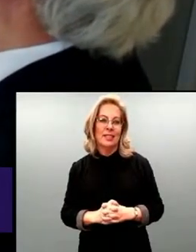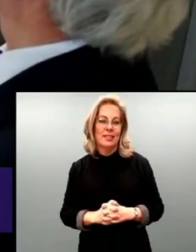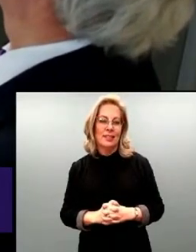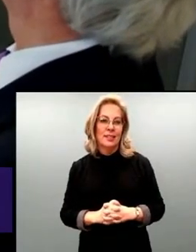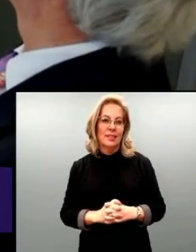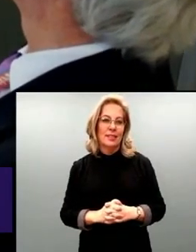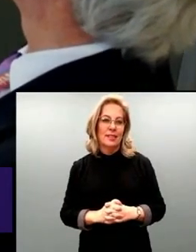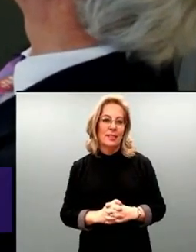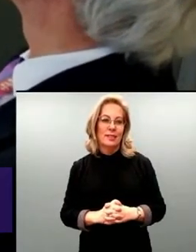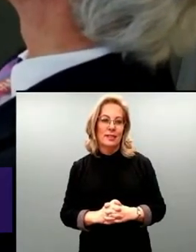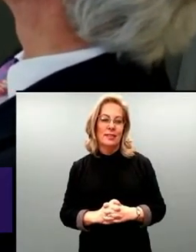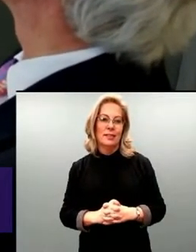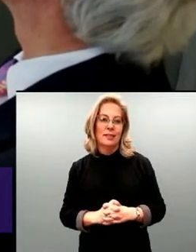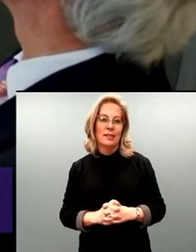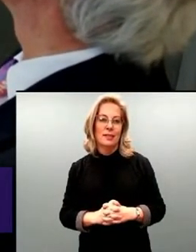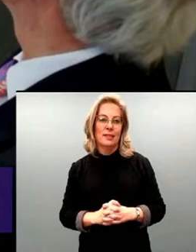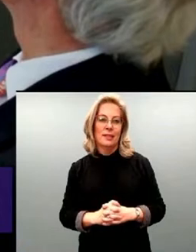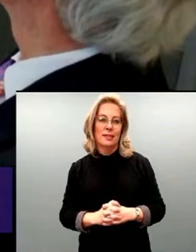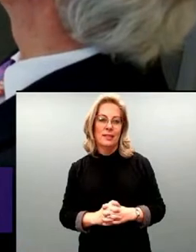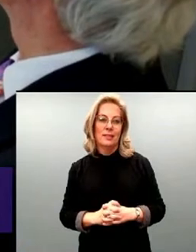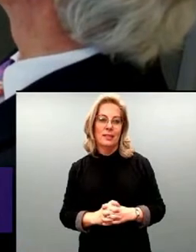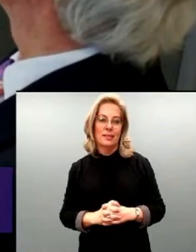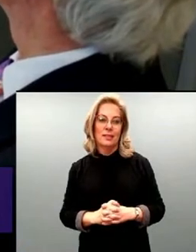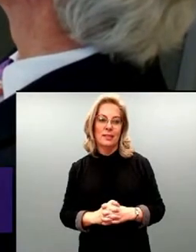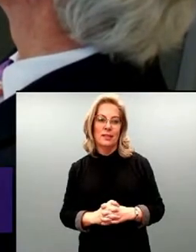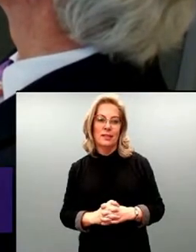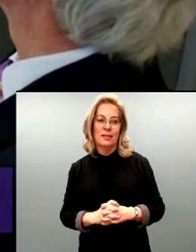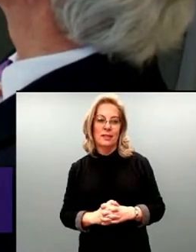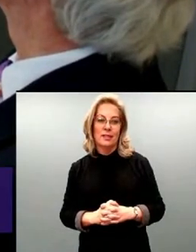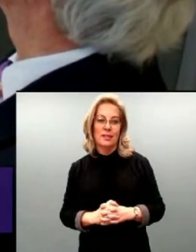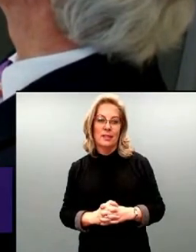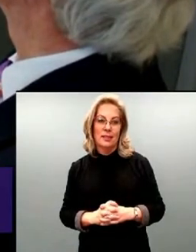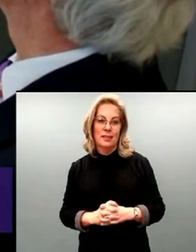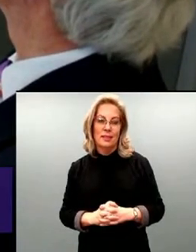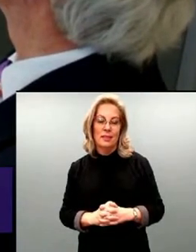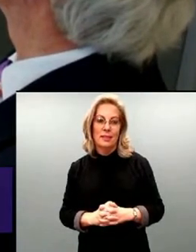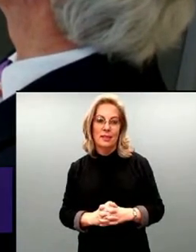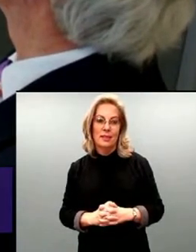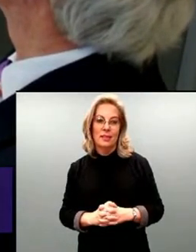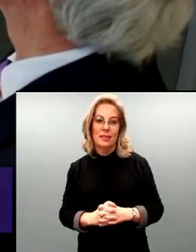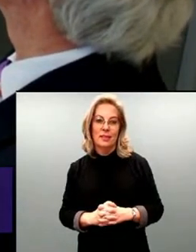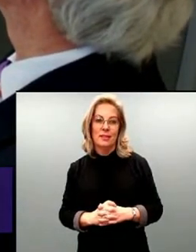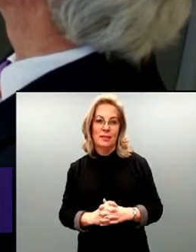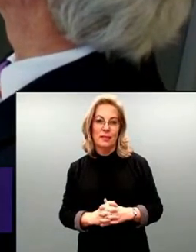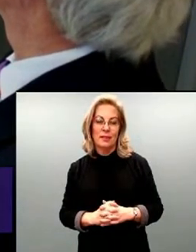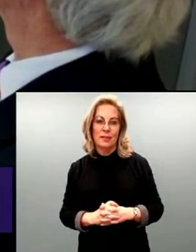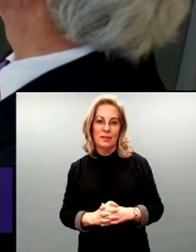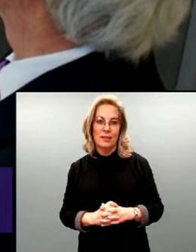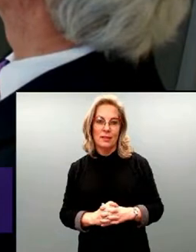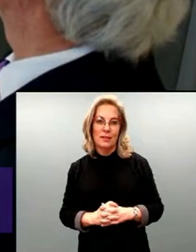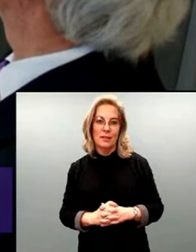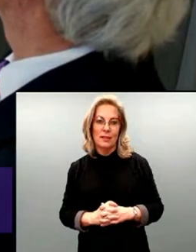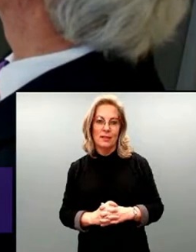Mmm. People like me who work at the grassroots level, who work with